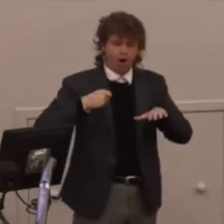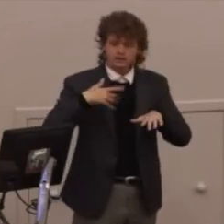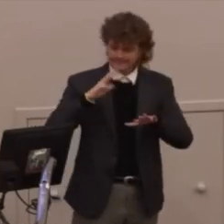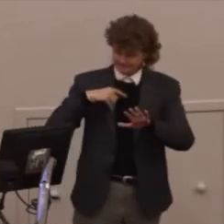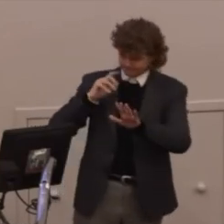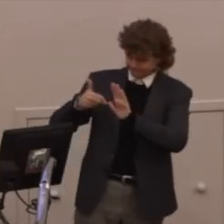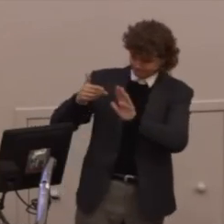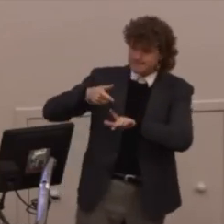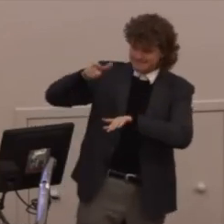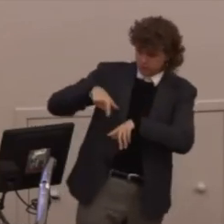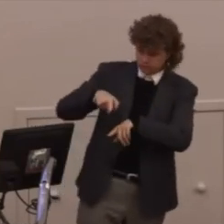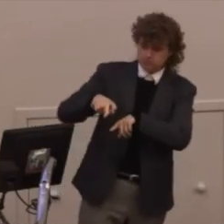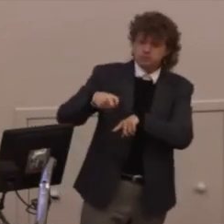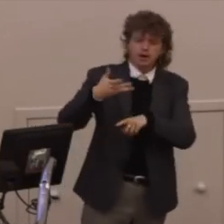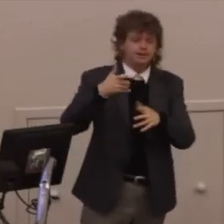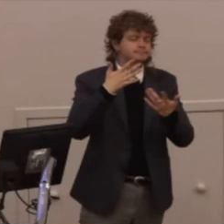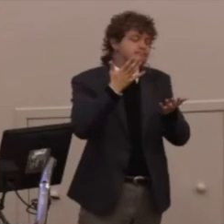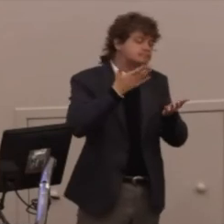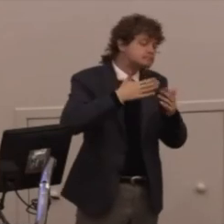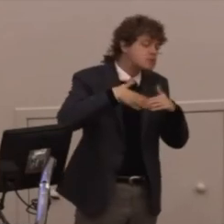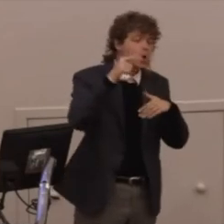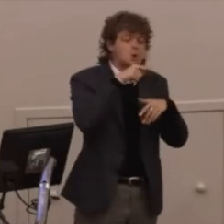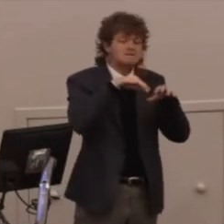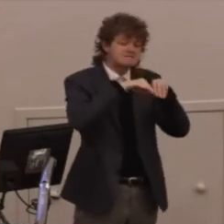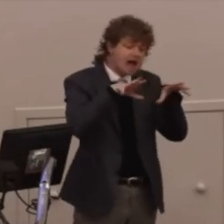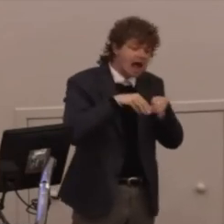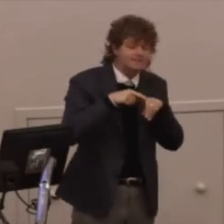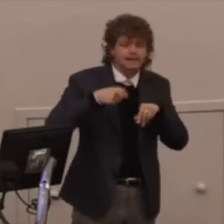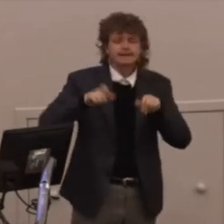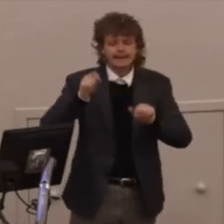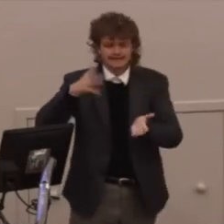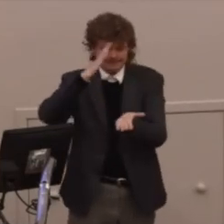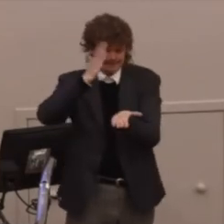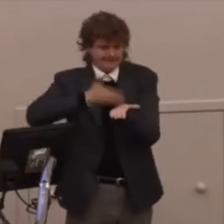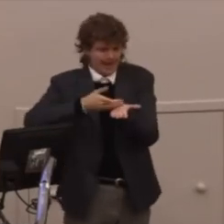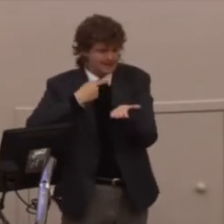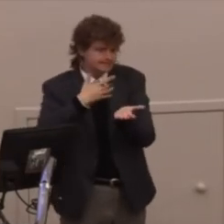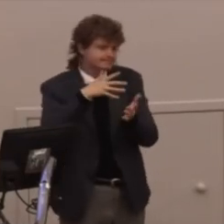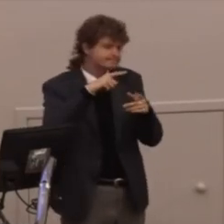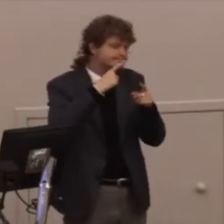from the family for deciding on financial matters, and mother major life choices for